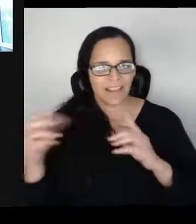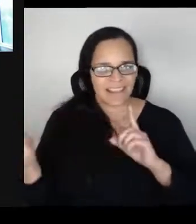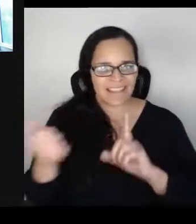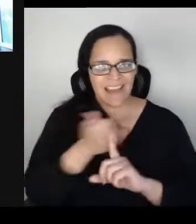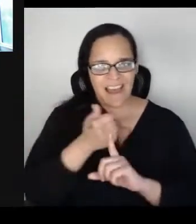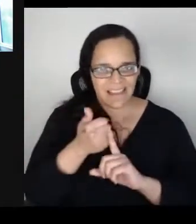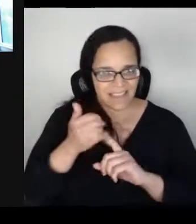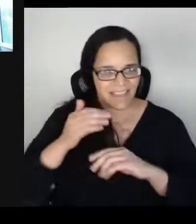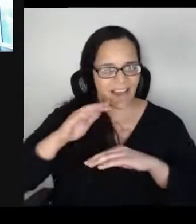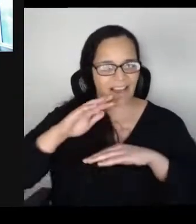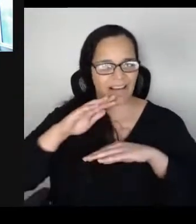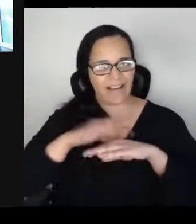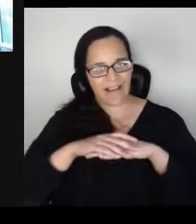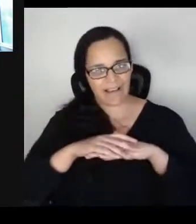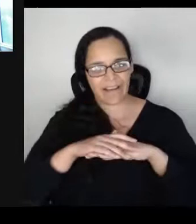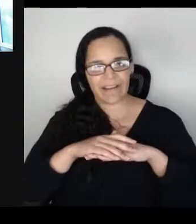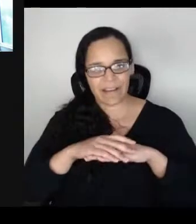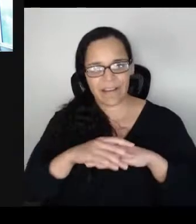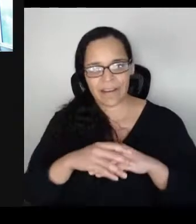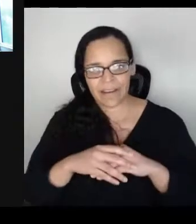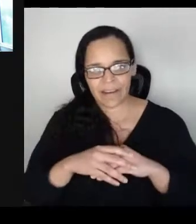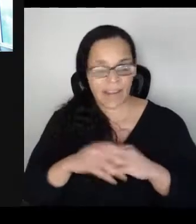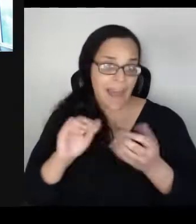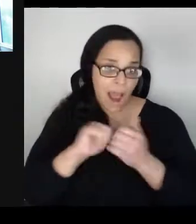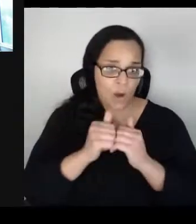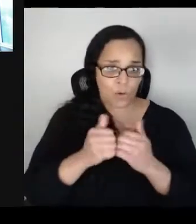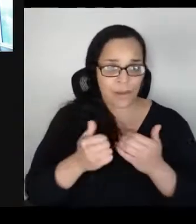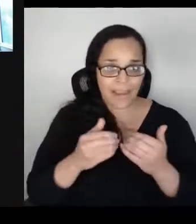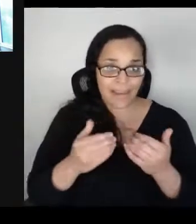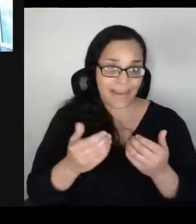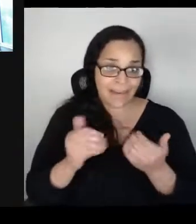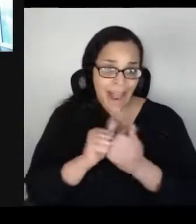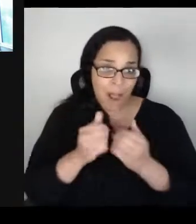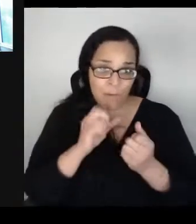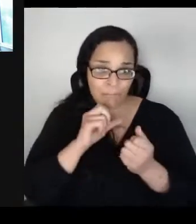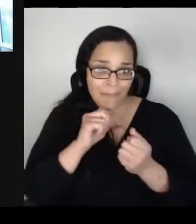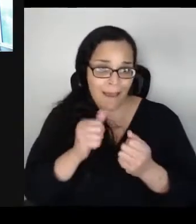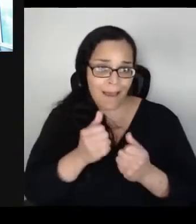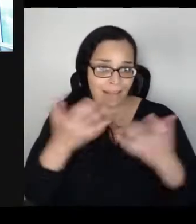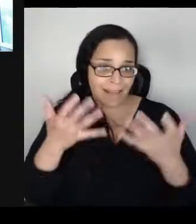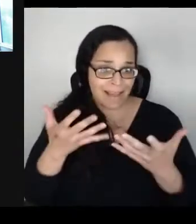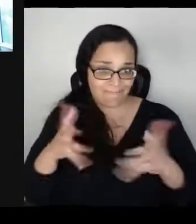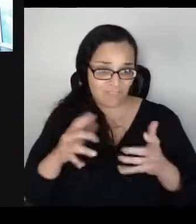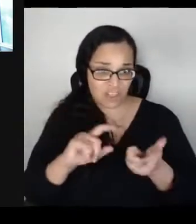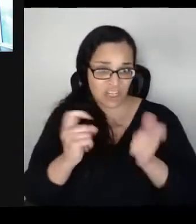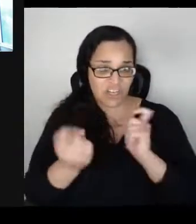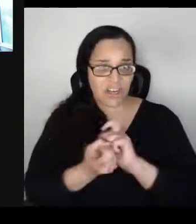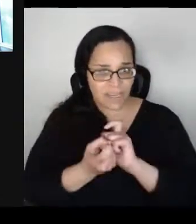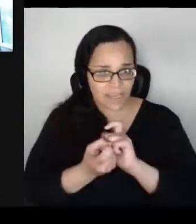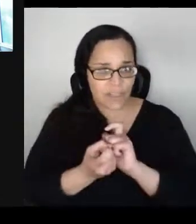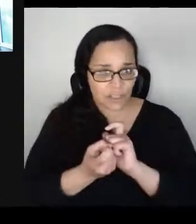and how not much has changed. And as Ravi was saying, not a lot is different,